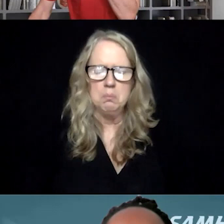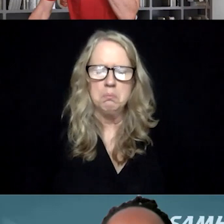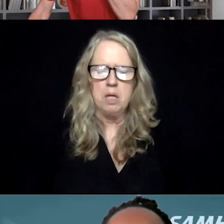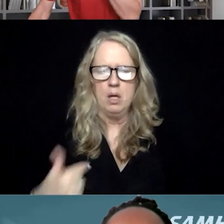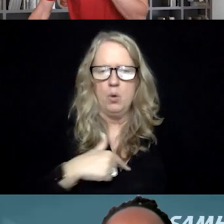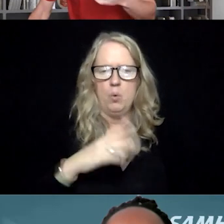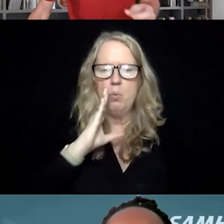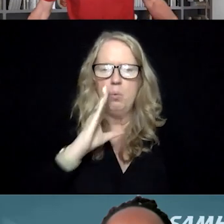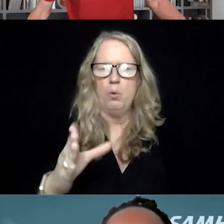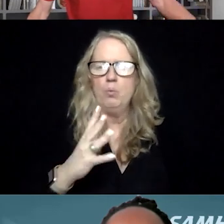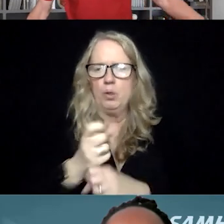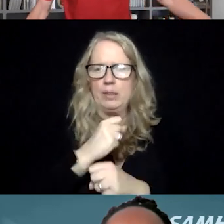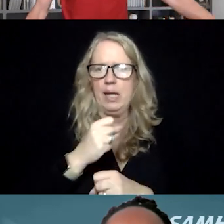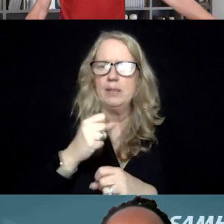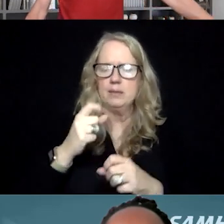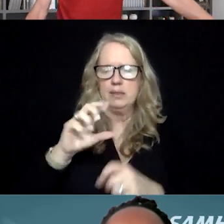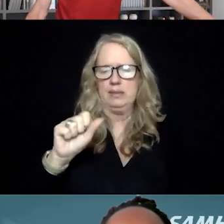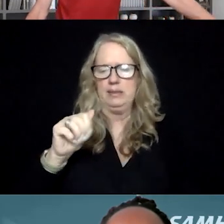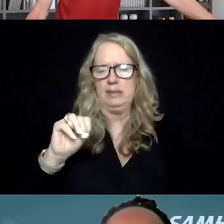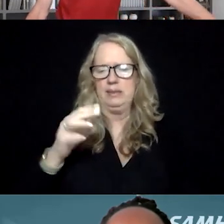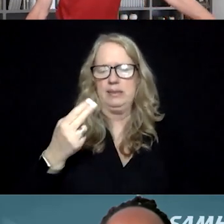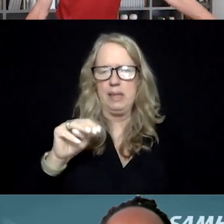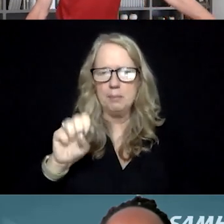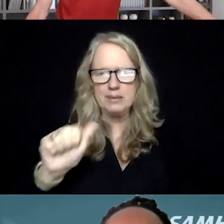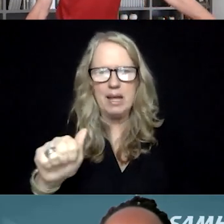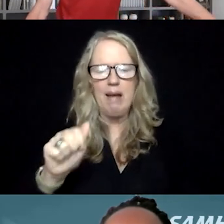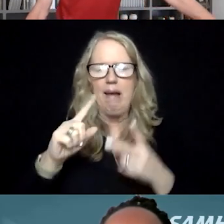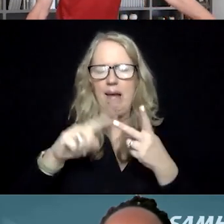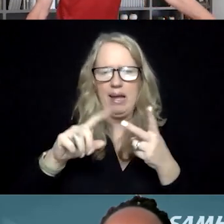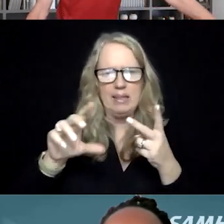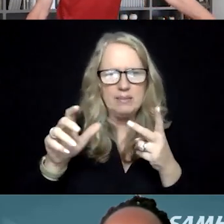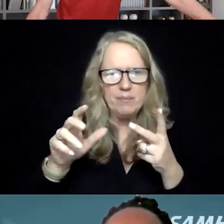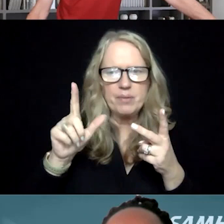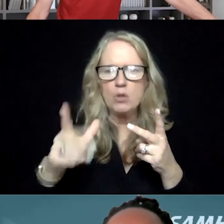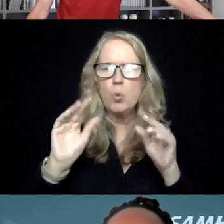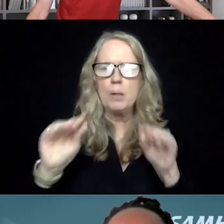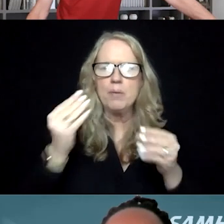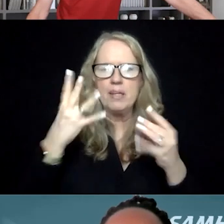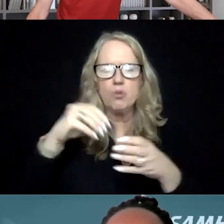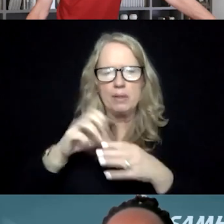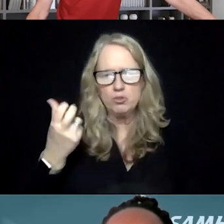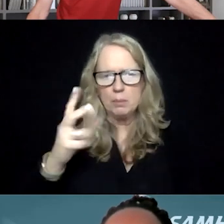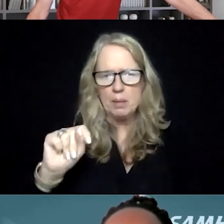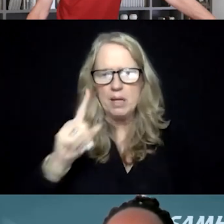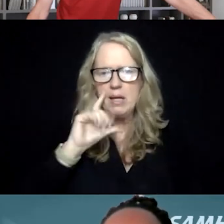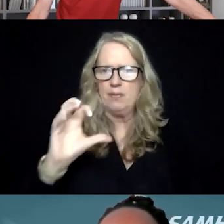FROM SAMHSA AND C-MASS. I WANT TO PUT A LINK IN THE CHAT. THERE